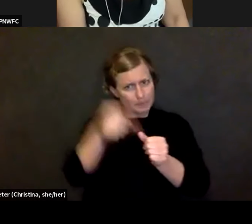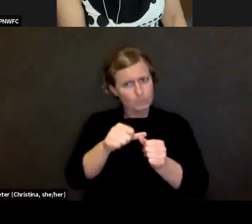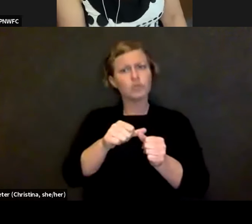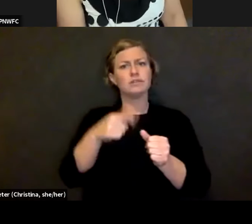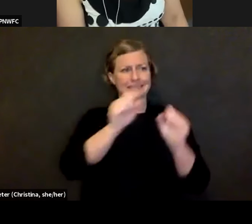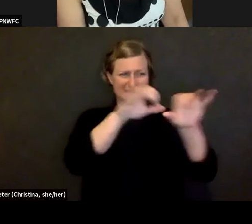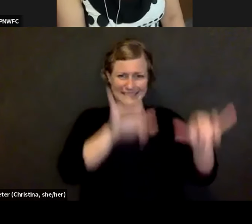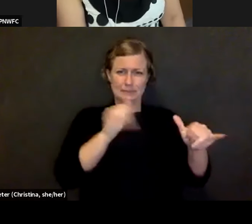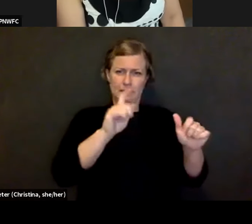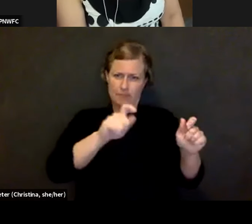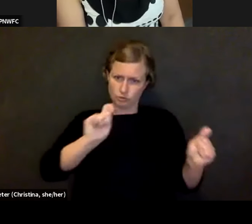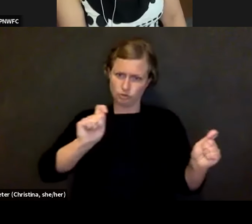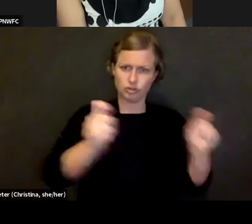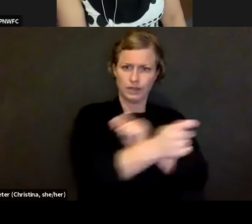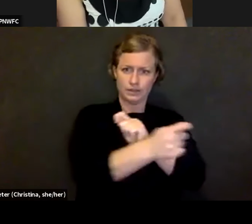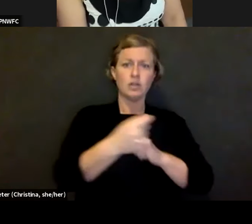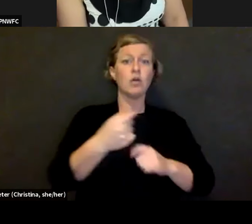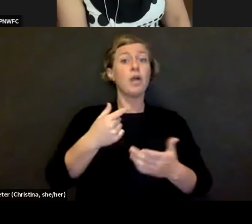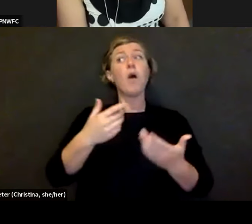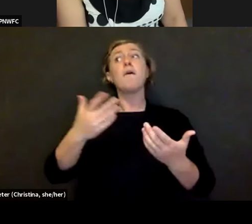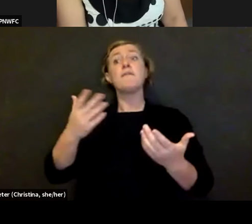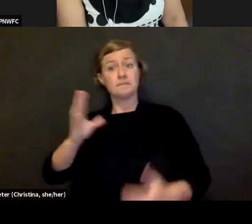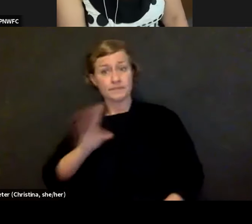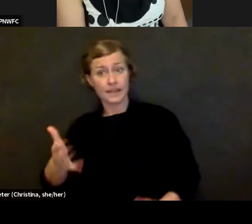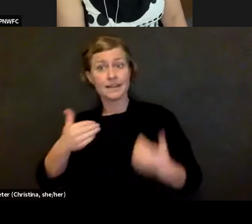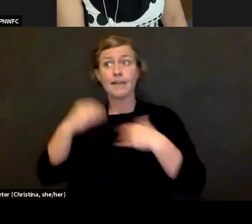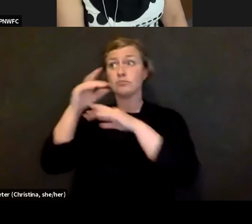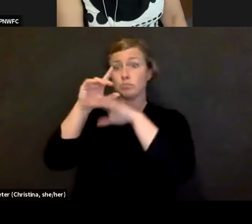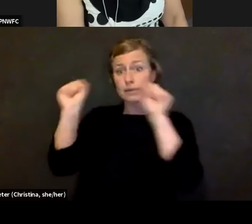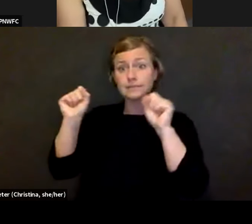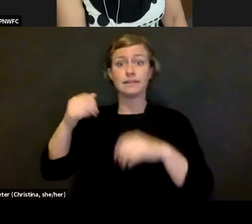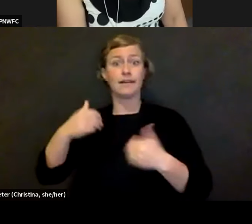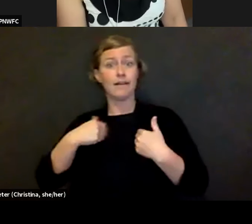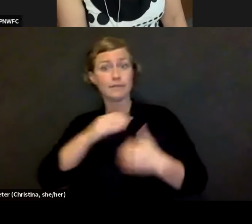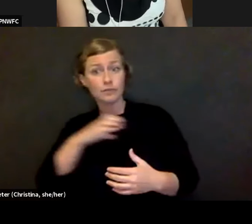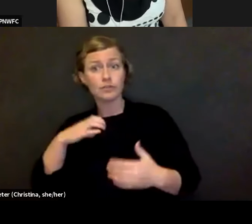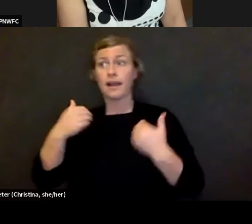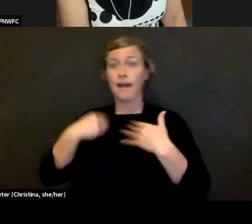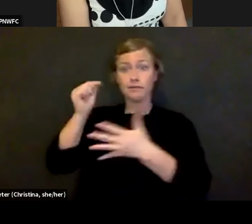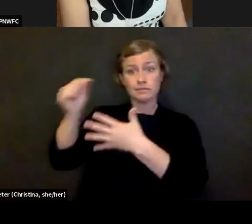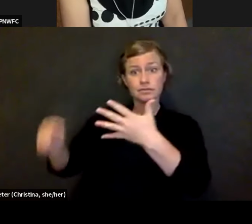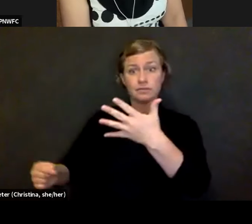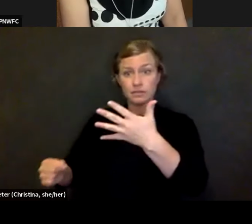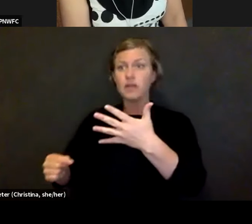that now we seize this opportunity to regain a sense of passion and vision